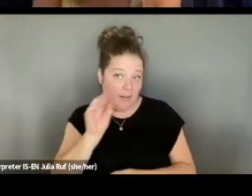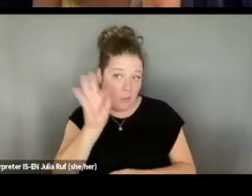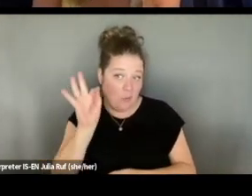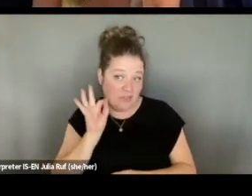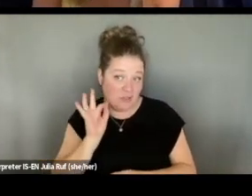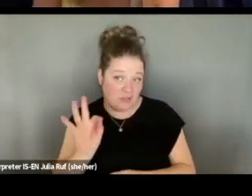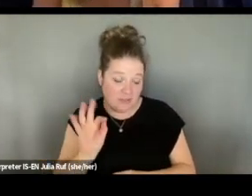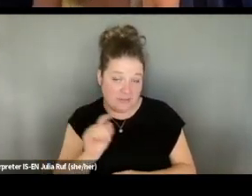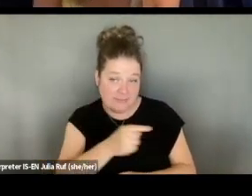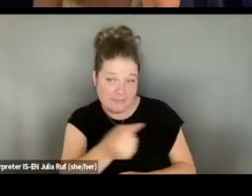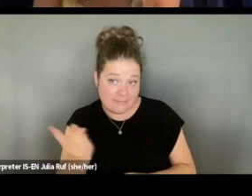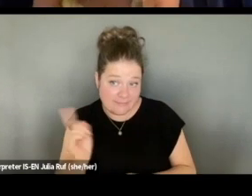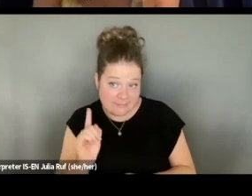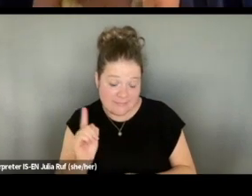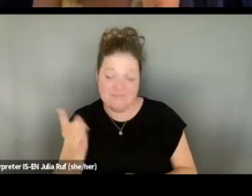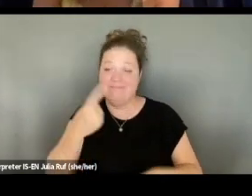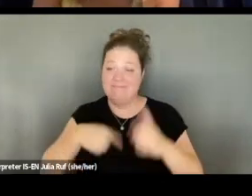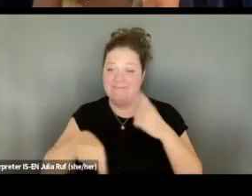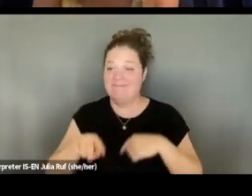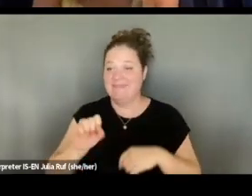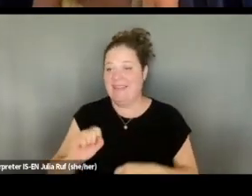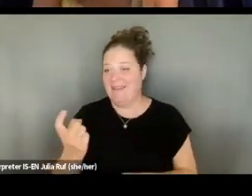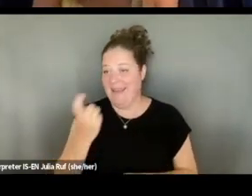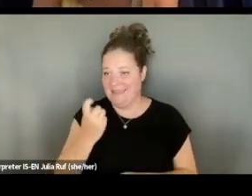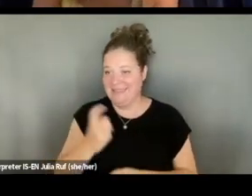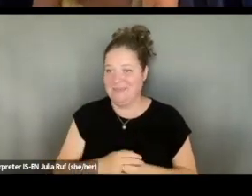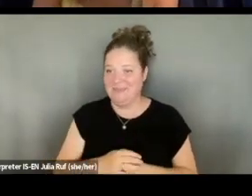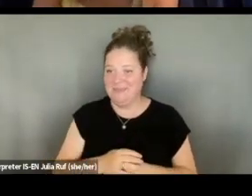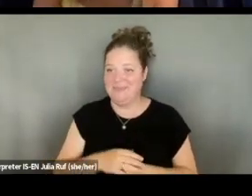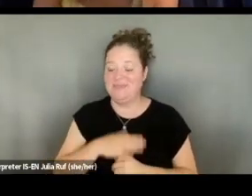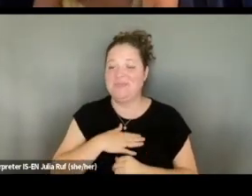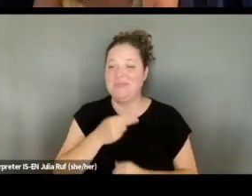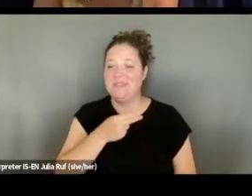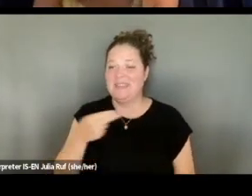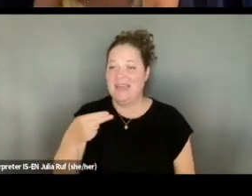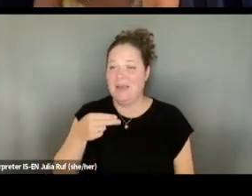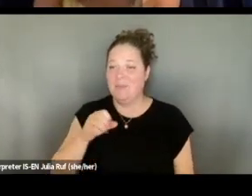I am the Chief Research and Innovation Officer at Funka. And